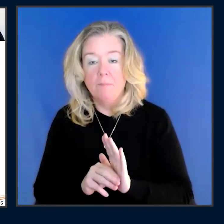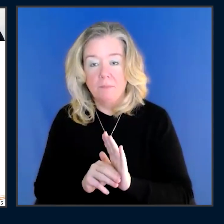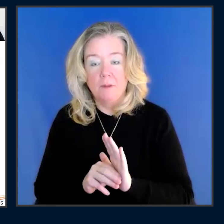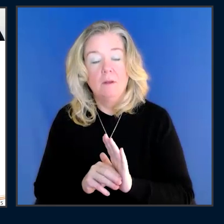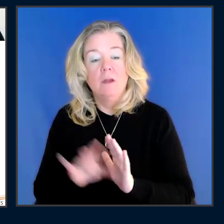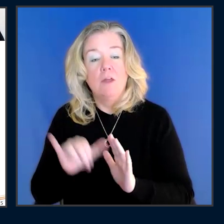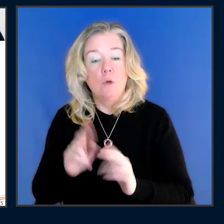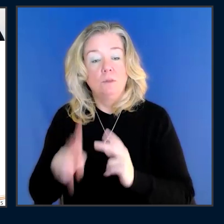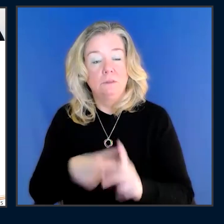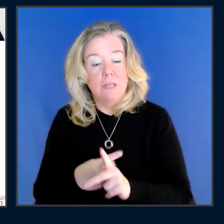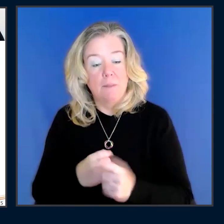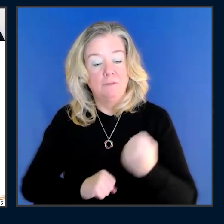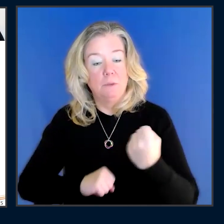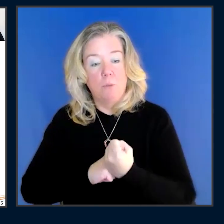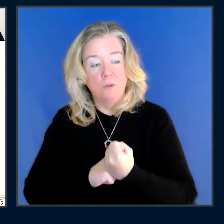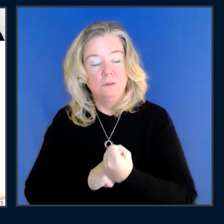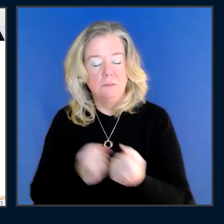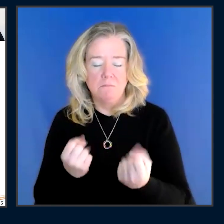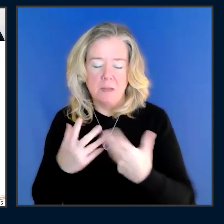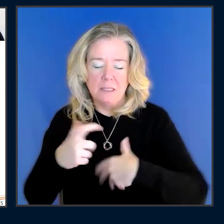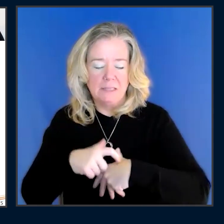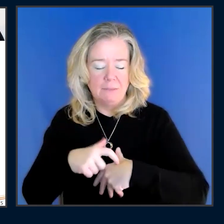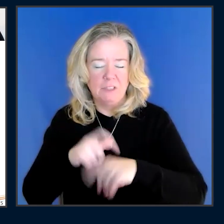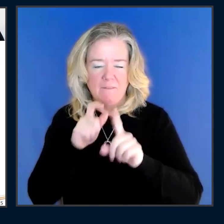with curriculums is that those type of supports